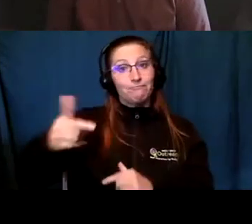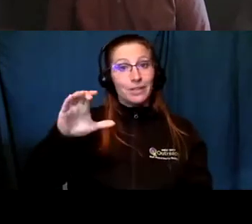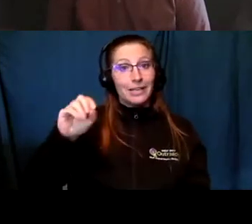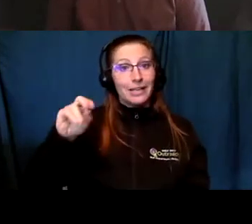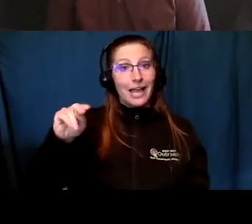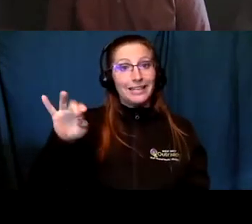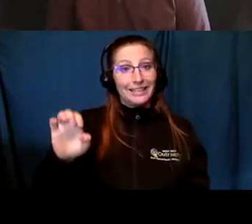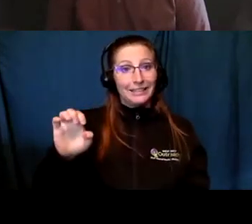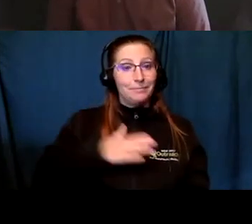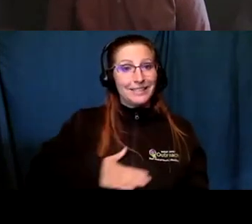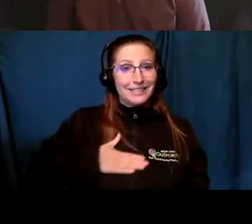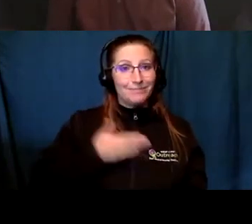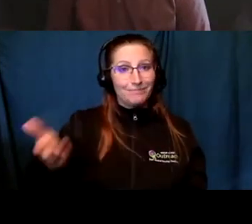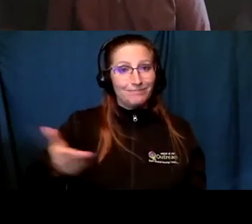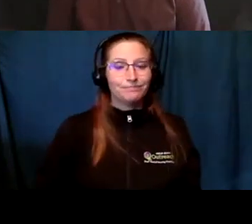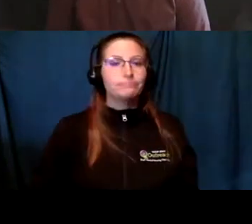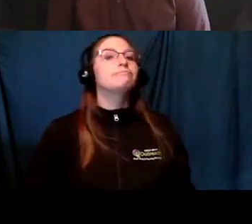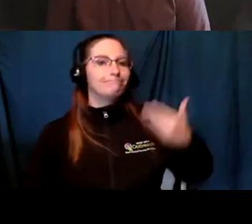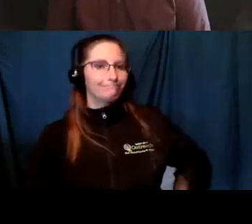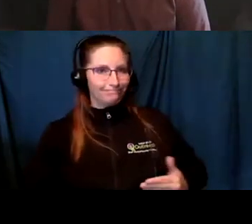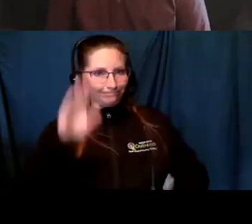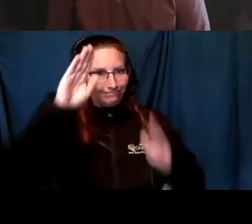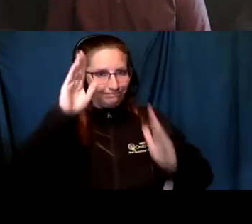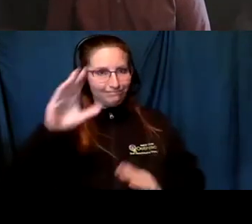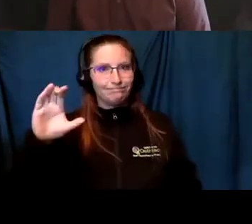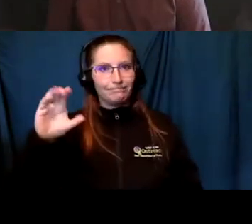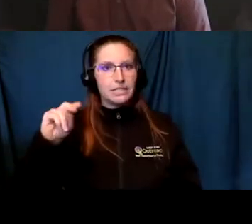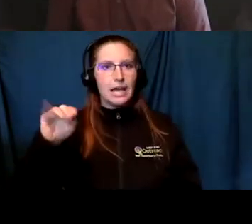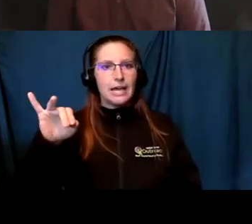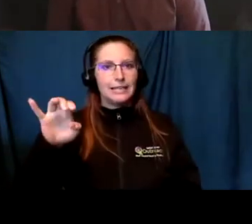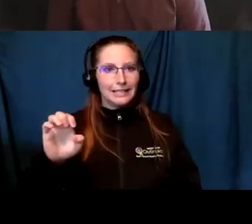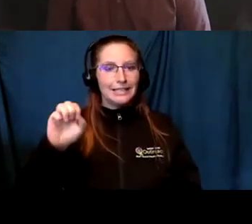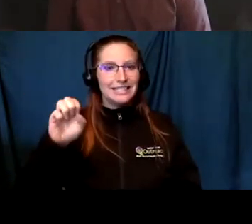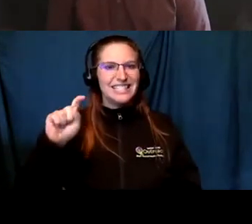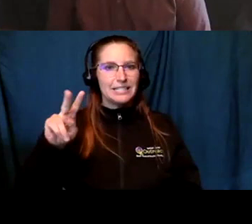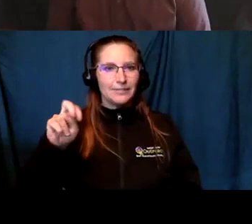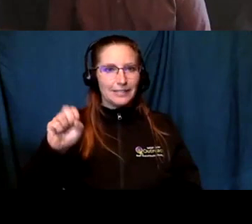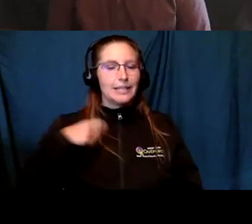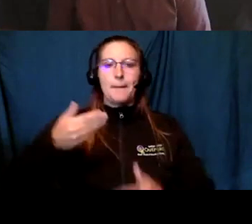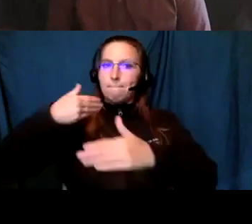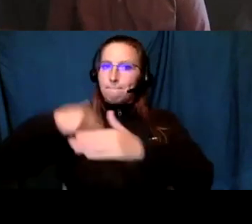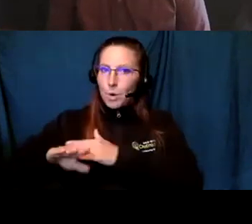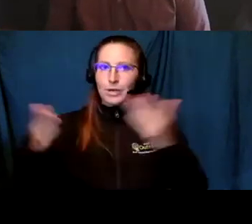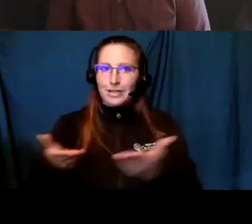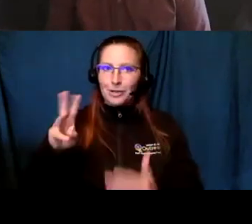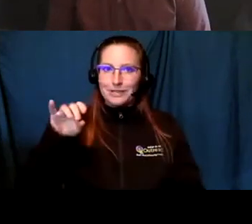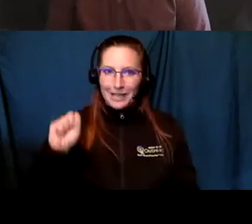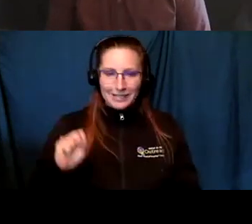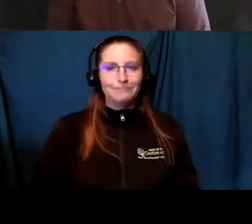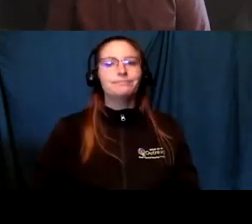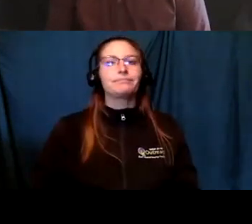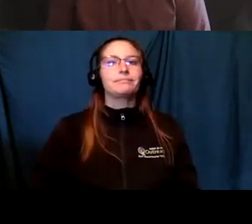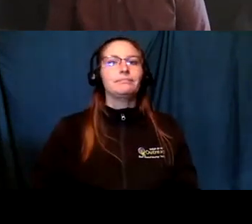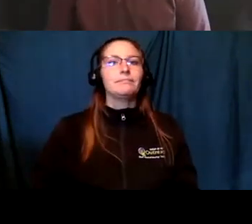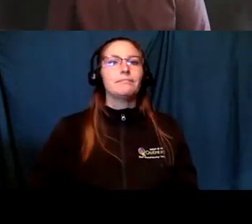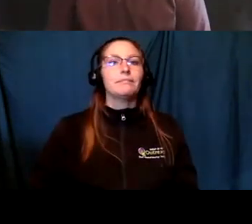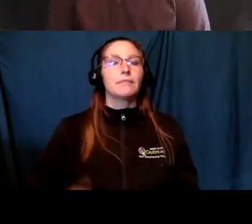yourself? Connie: Sure. Hi, I'm Connie Stevens, born in Wisconsin and I've been on the WSB team